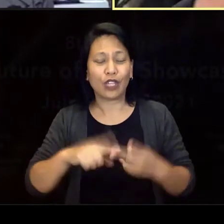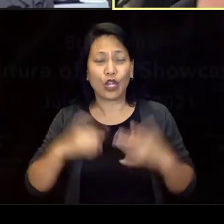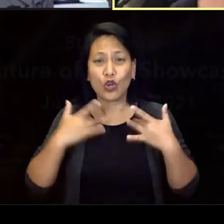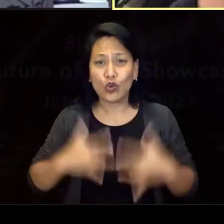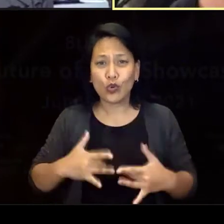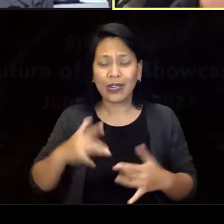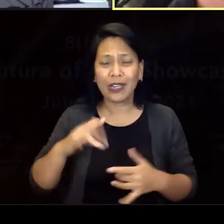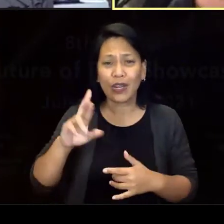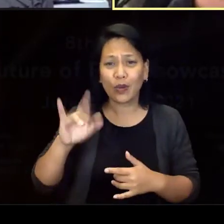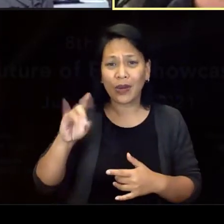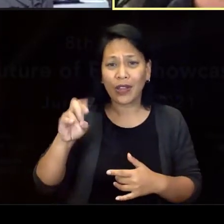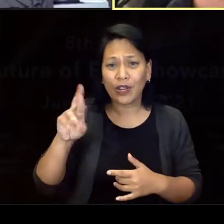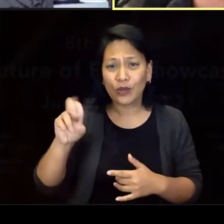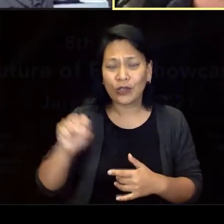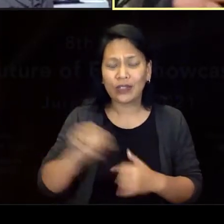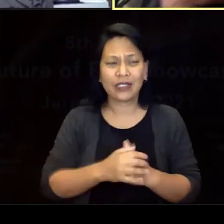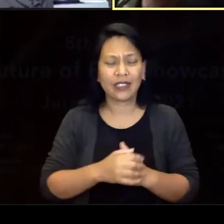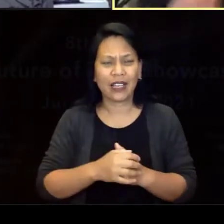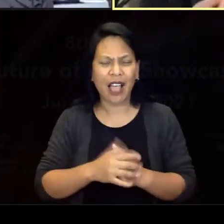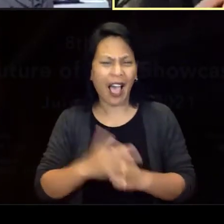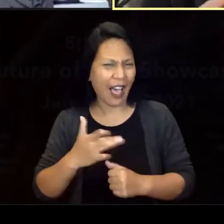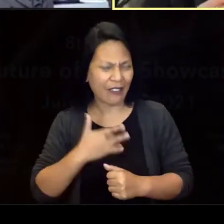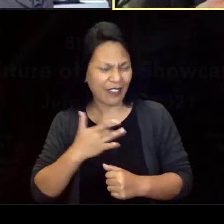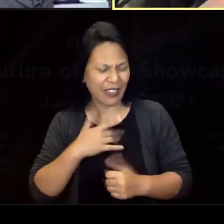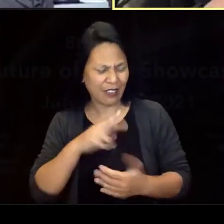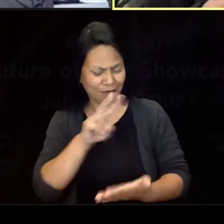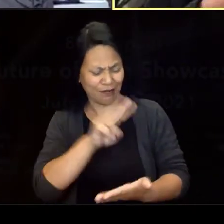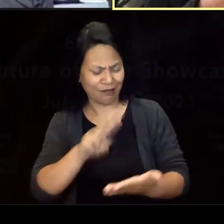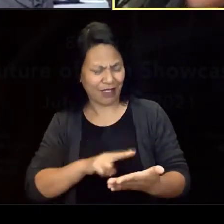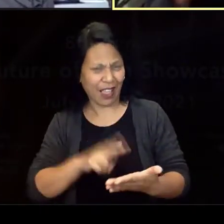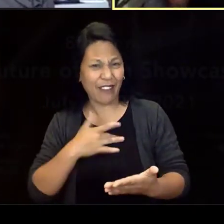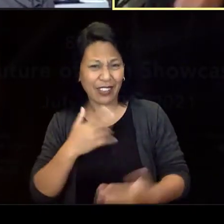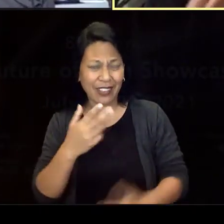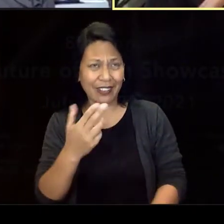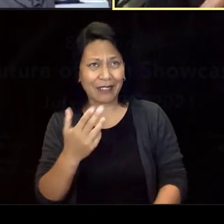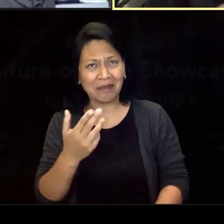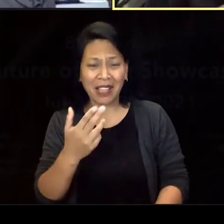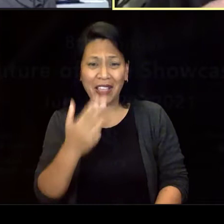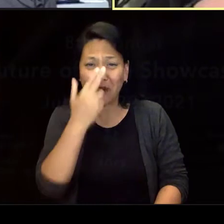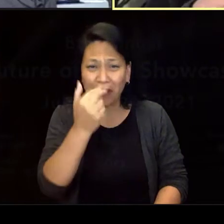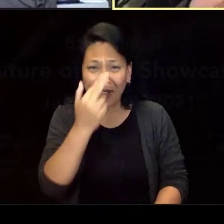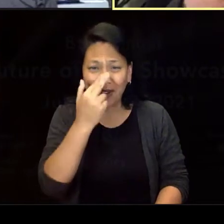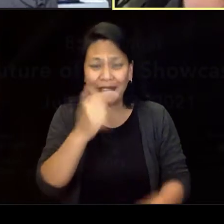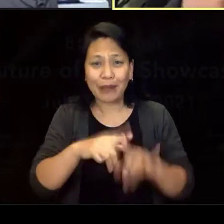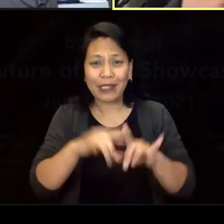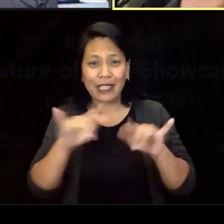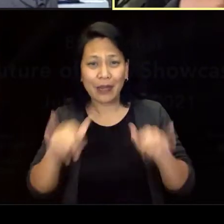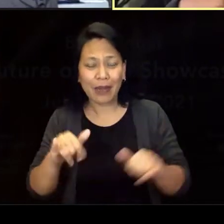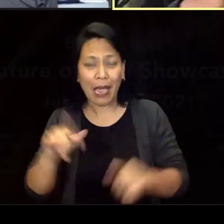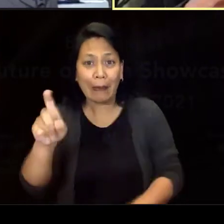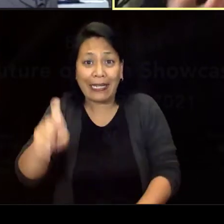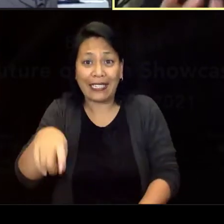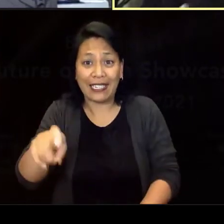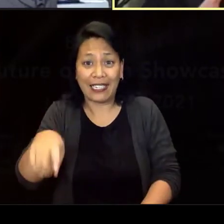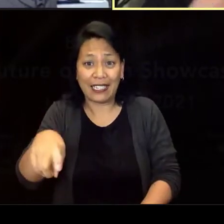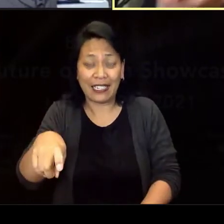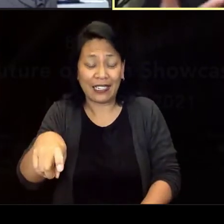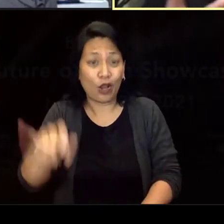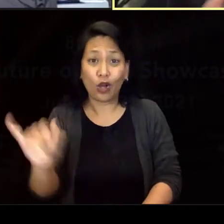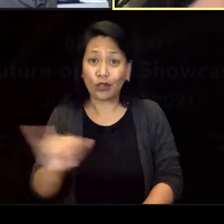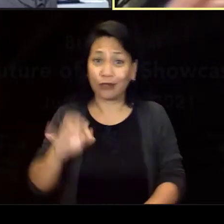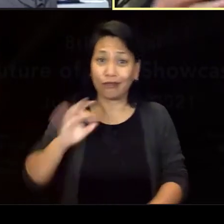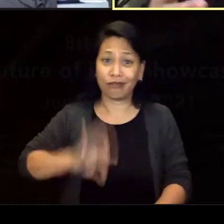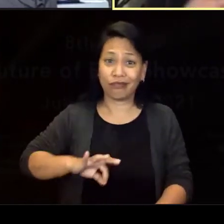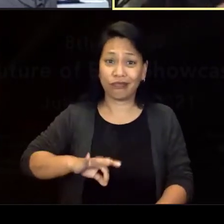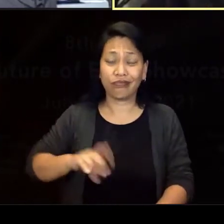And I just find them so hilarious, but also so necessary and so useful and helpful in the process.